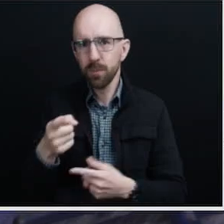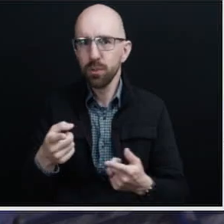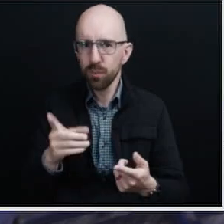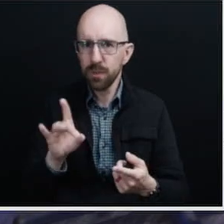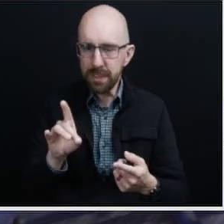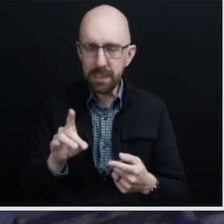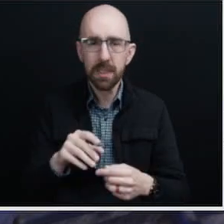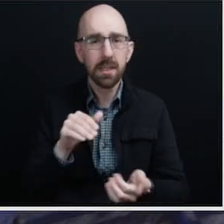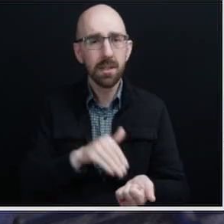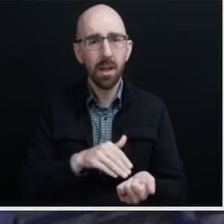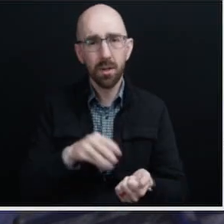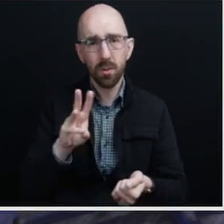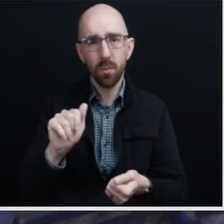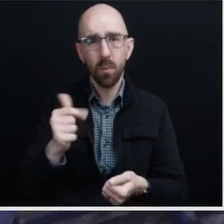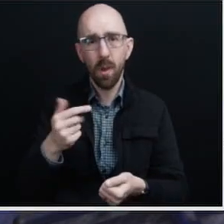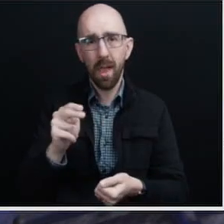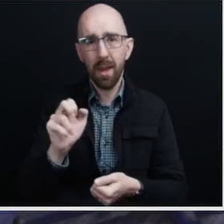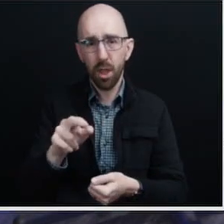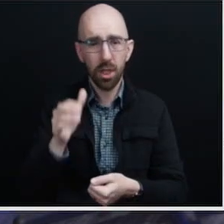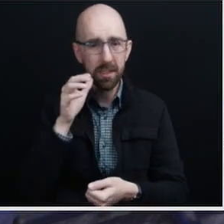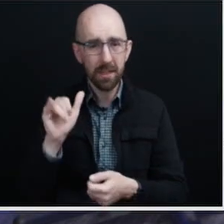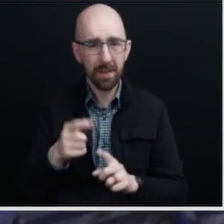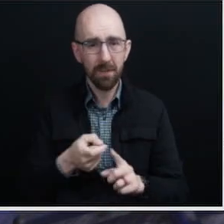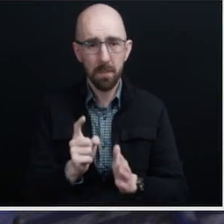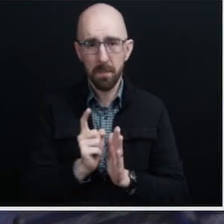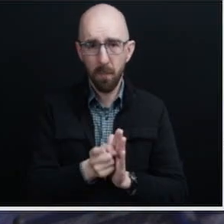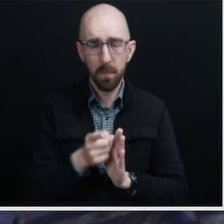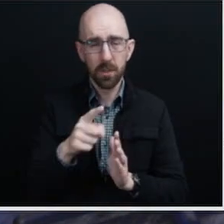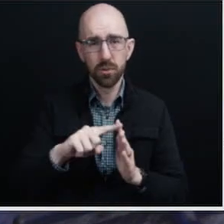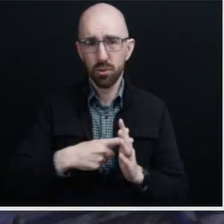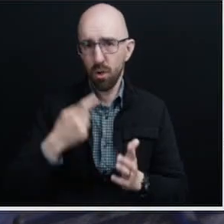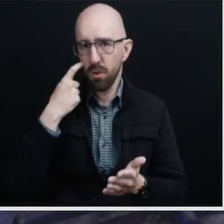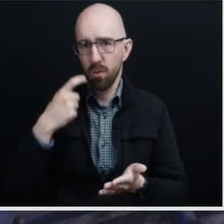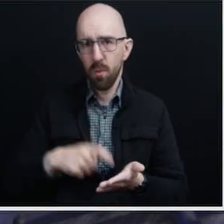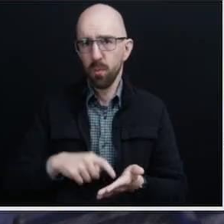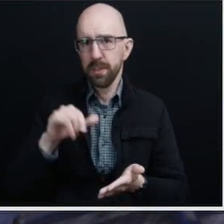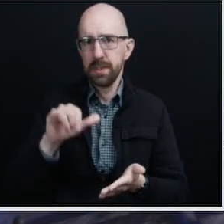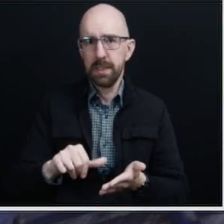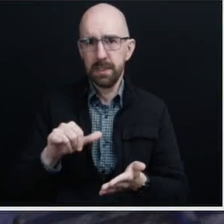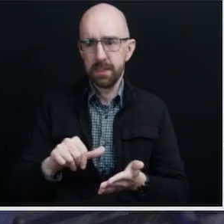it sounds like from the moment that she started noticing these uh these symptoms, it was like she